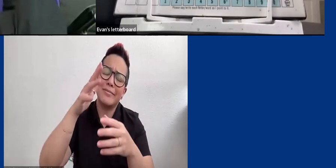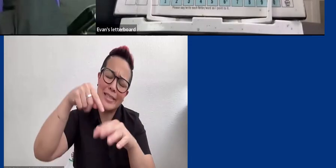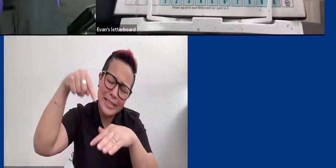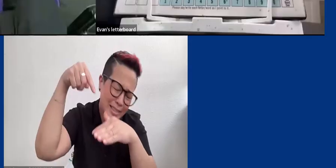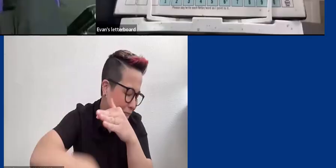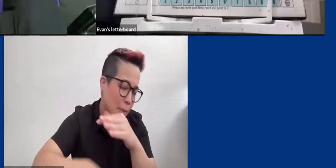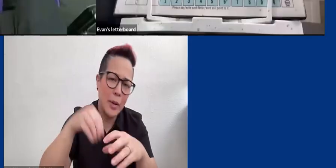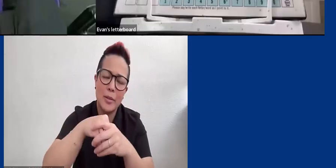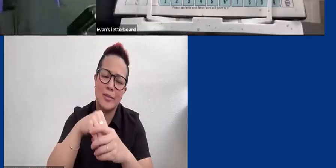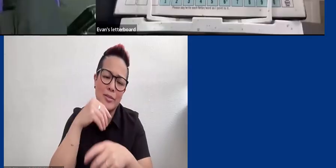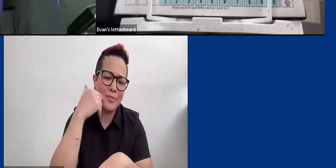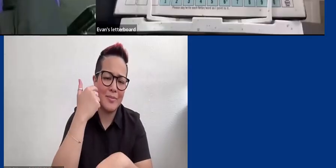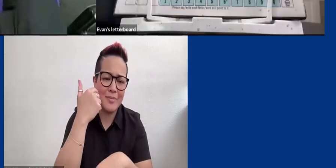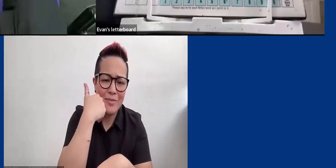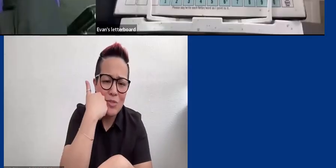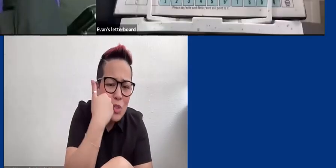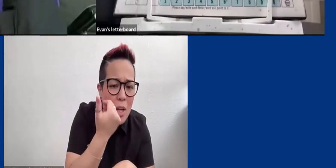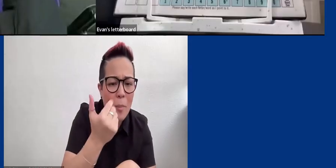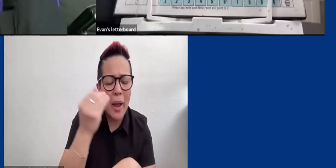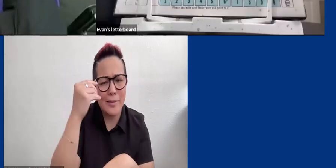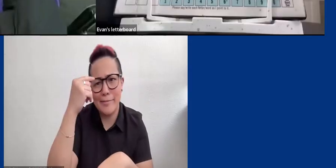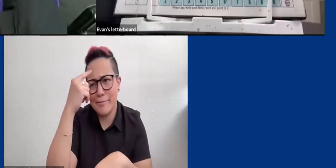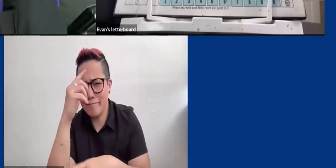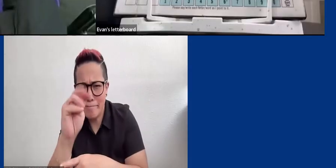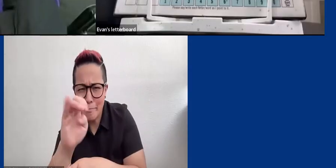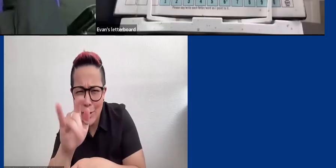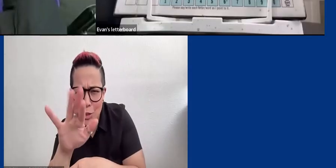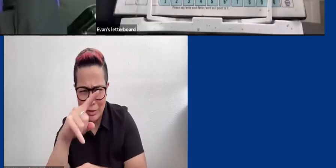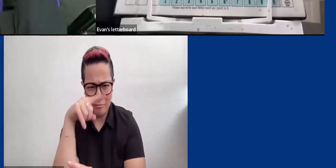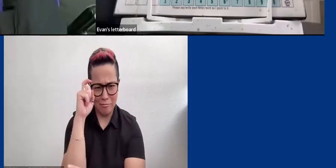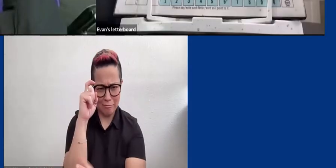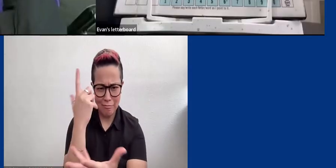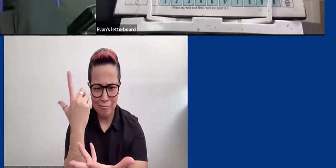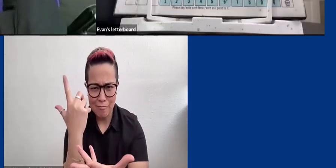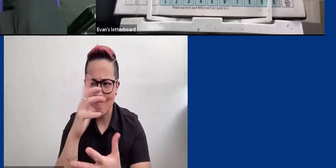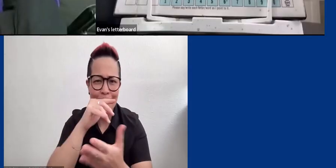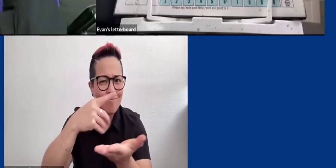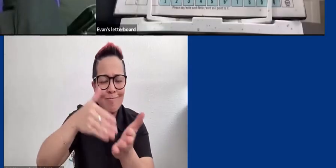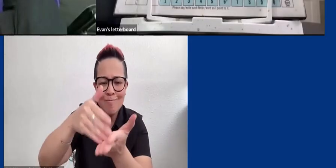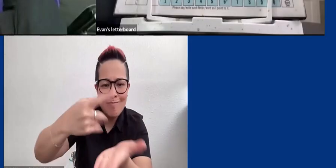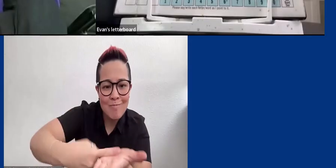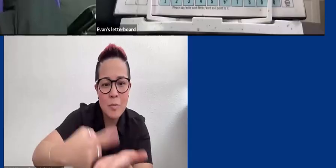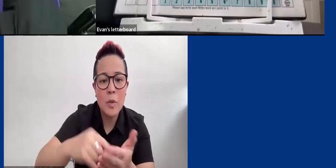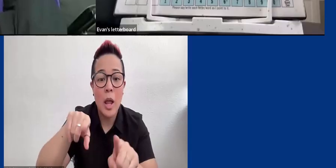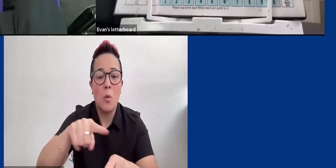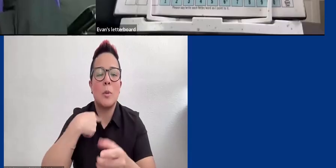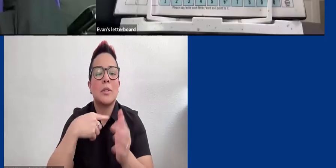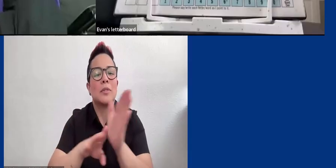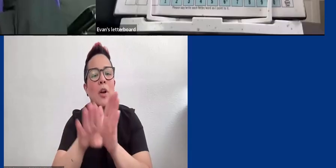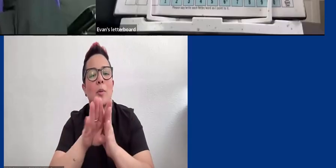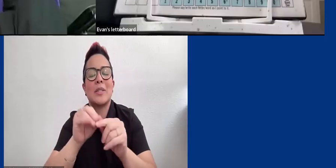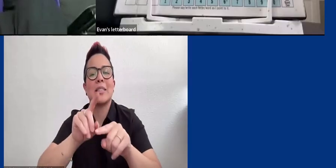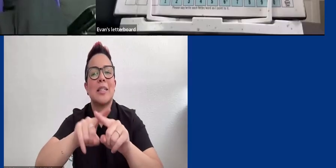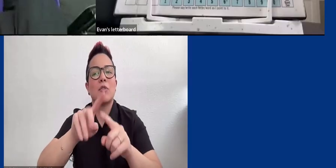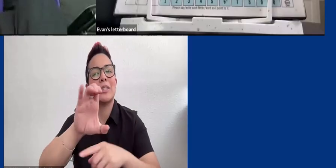developed and civilized in other ways. Even Alfred Kinsey's attempt to reasonably lift the veil of